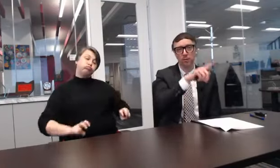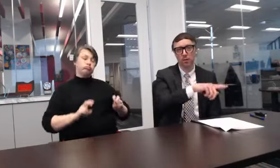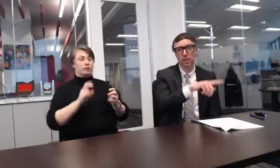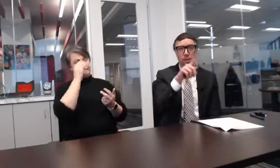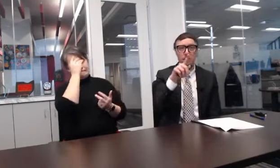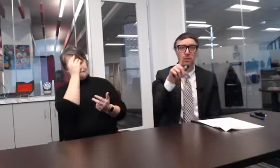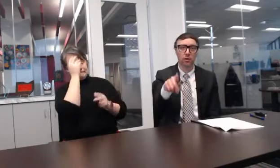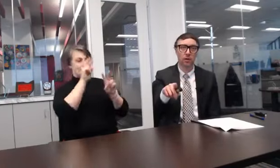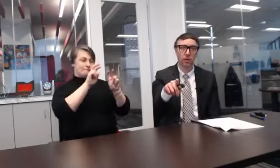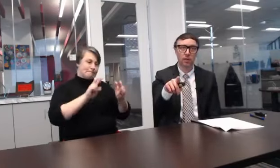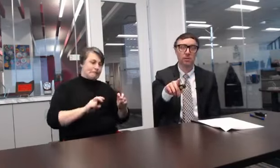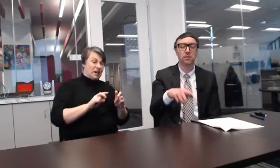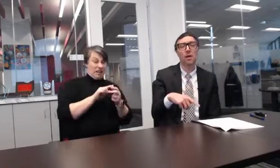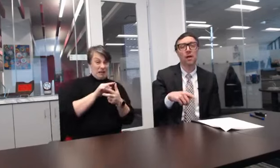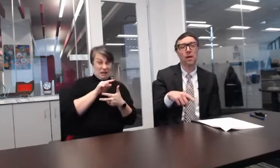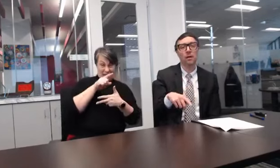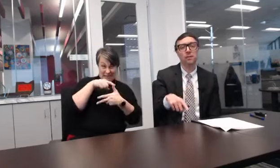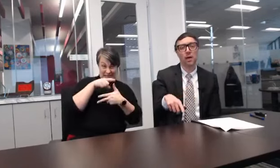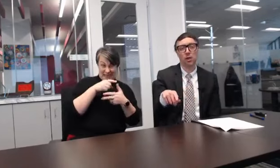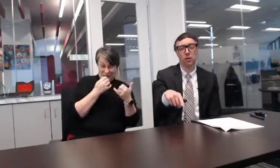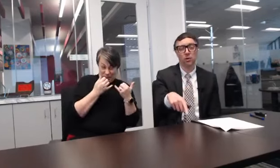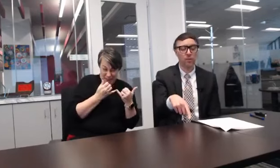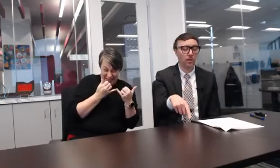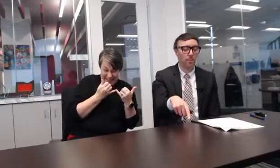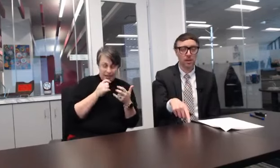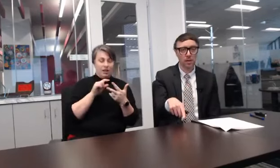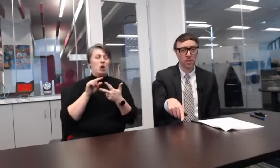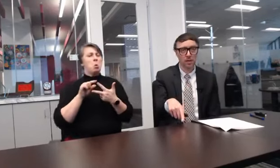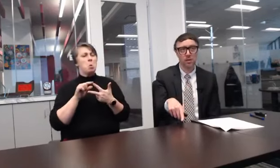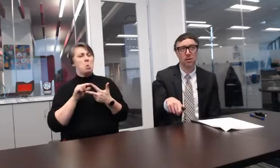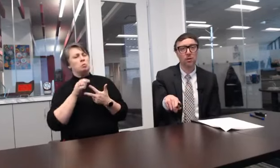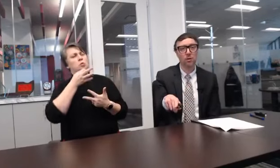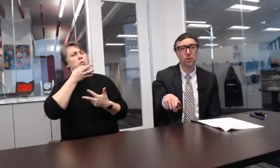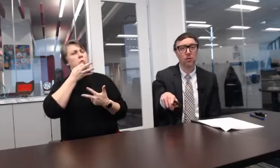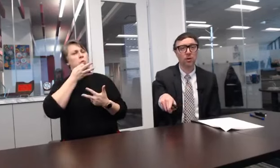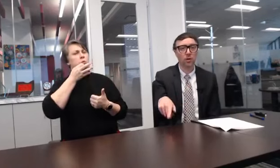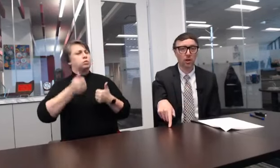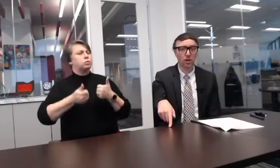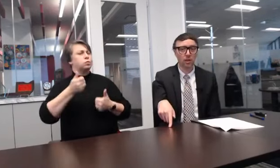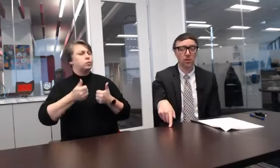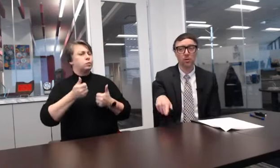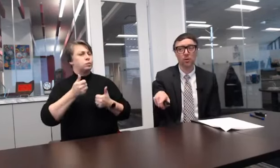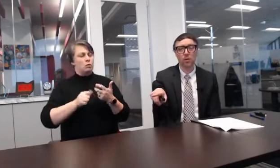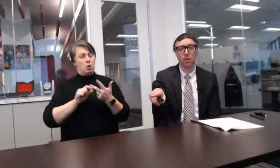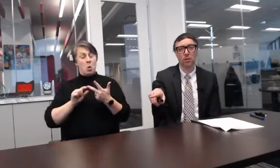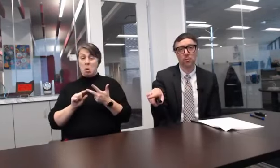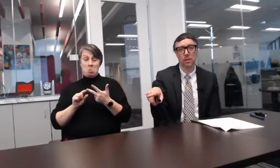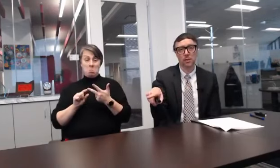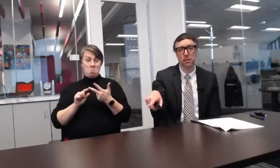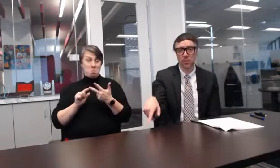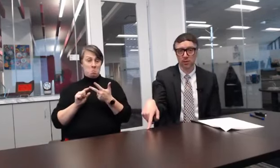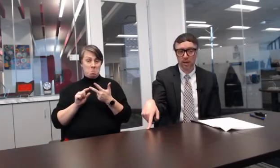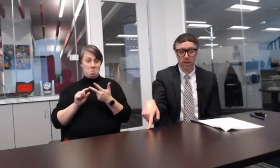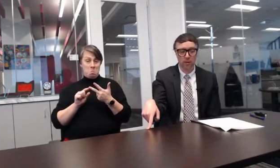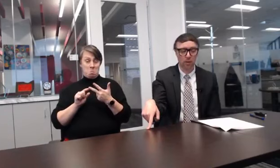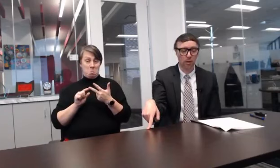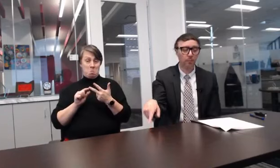for Immediate Needs and Current Needs and decide, do you have an immediate need or do you have a current need or do you meet neither category?